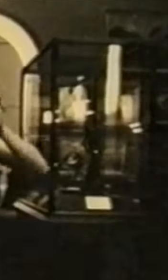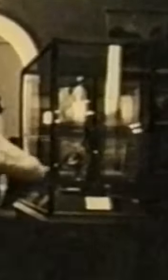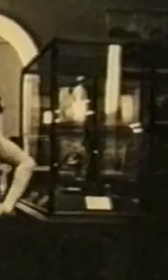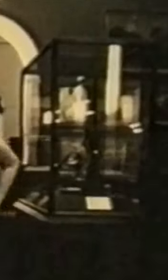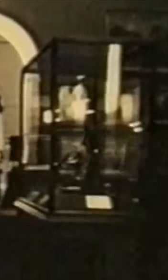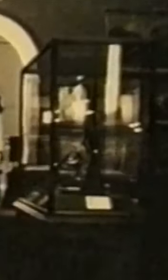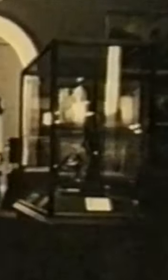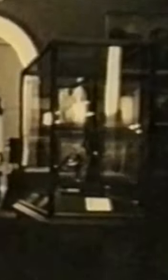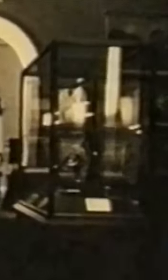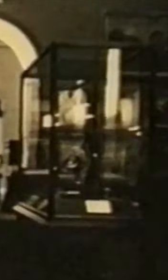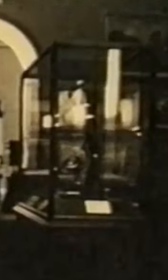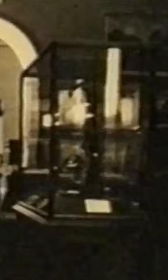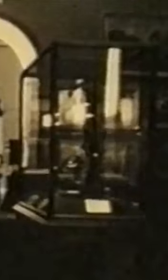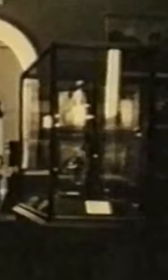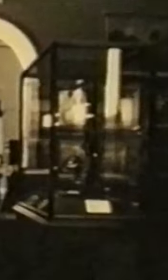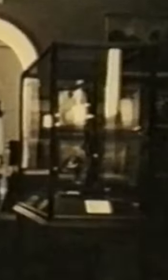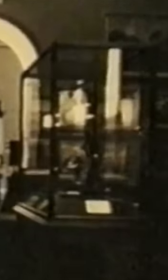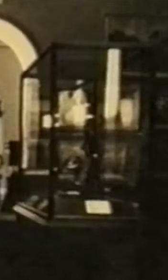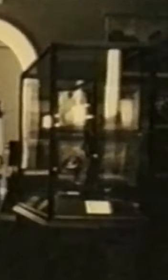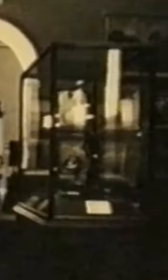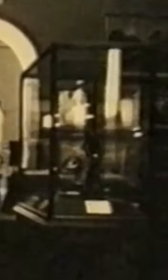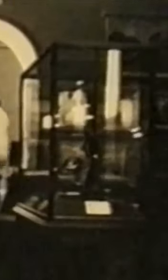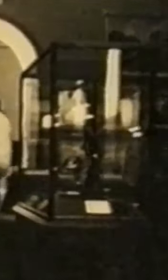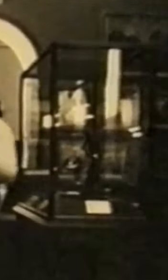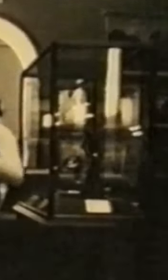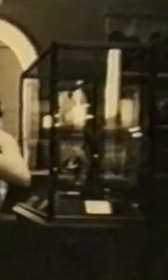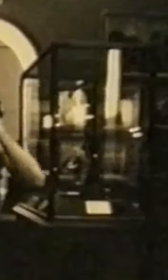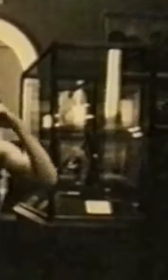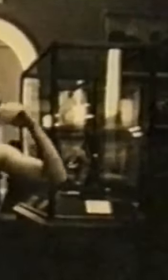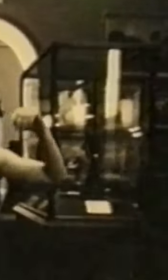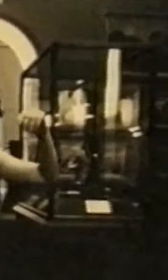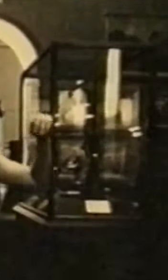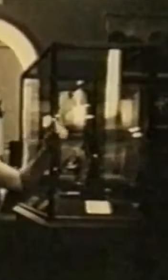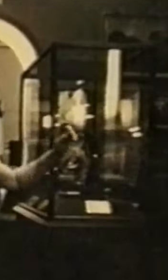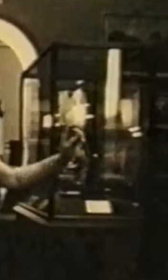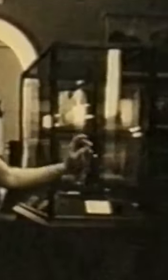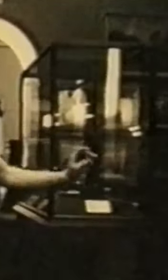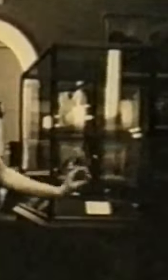Michelle has worked as a performer, choreographer, artistic director, and mentor.